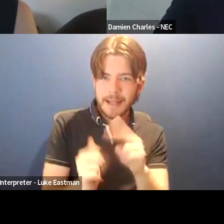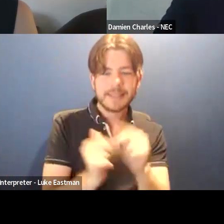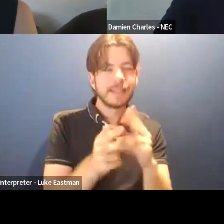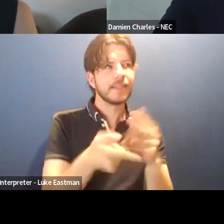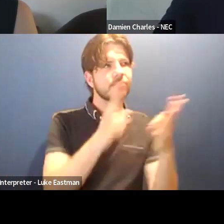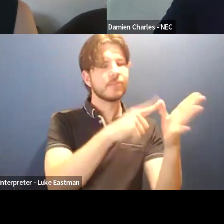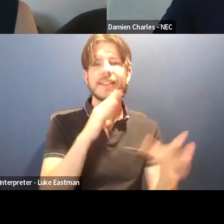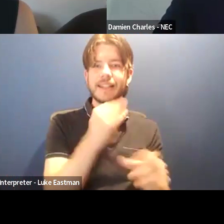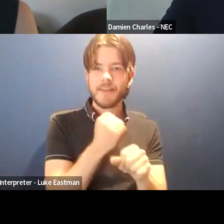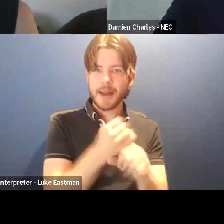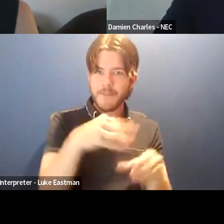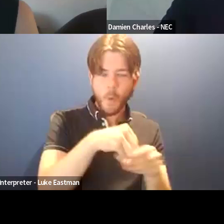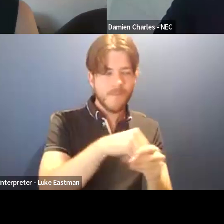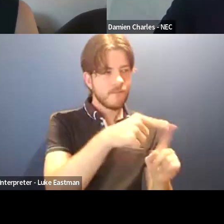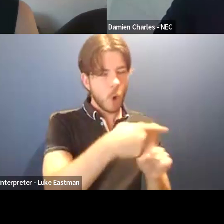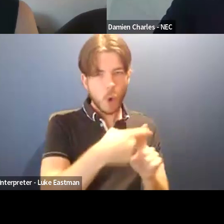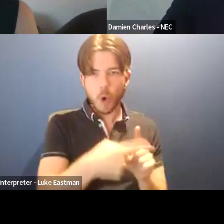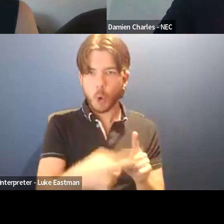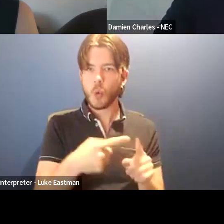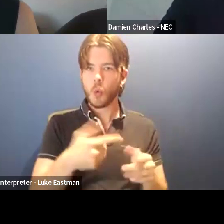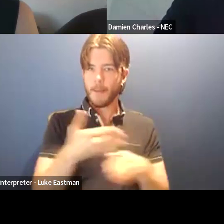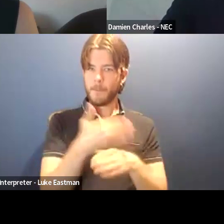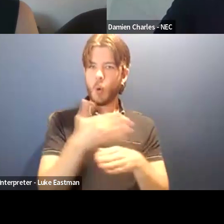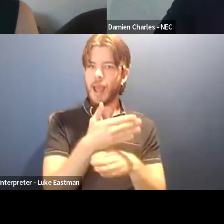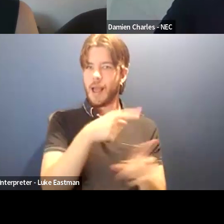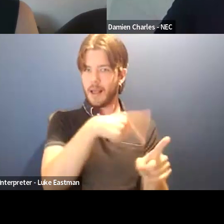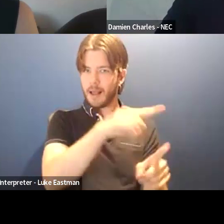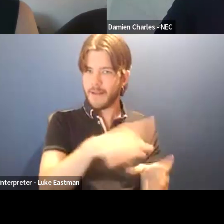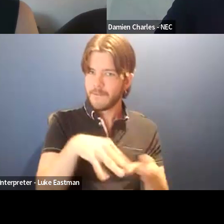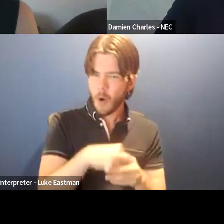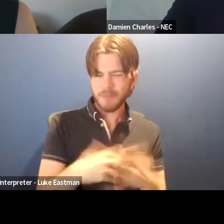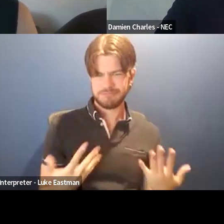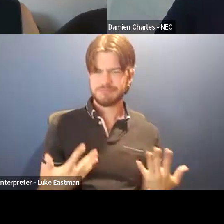local employers I think is sort of what